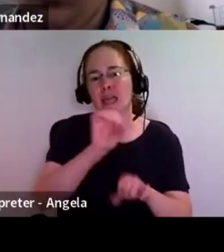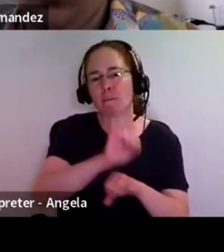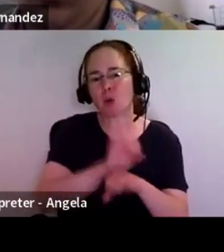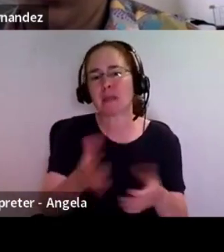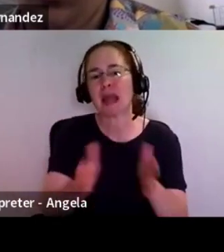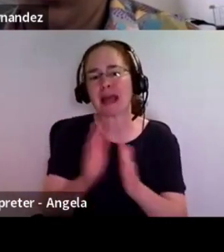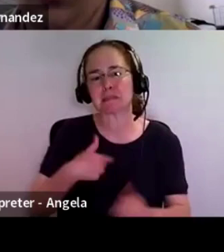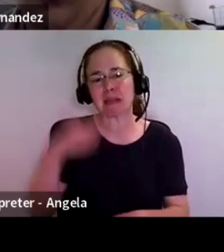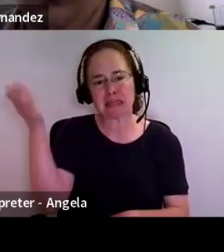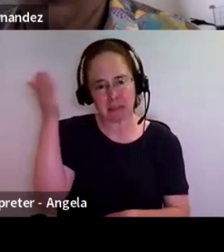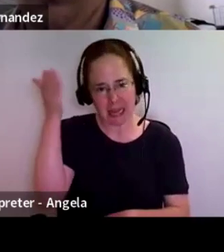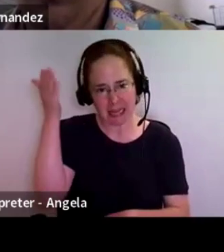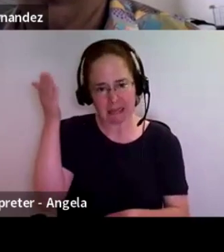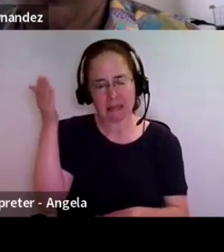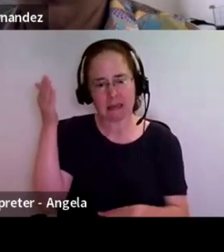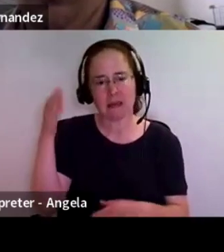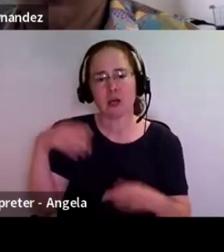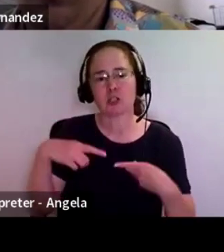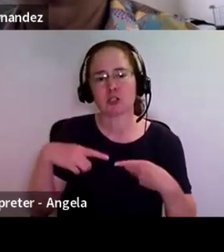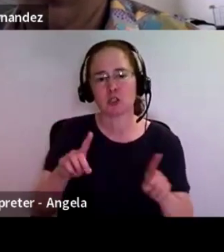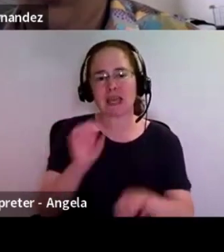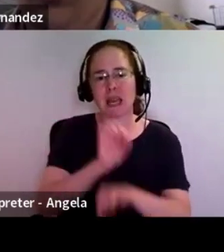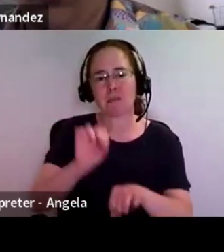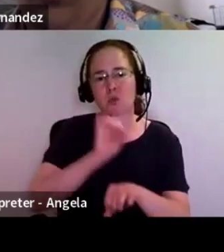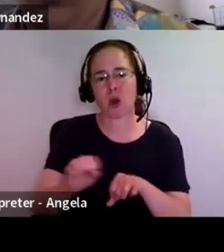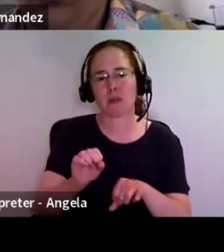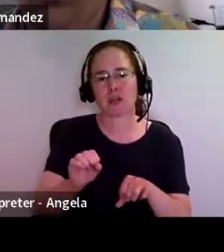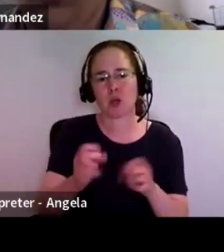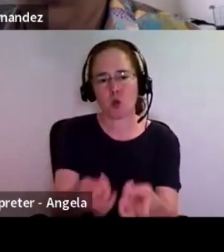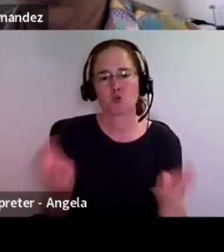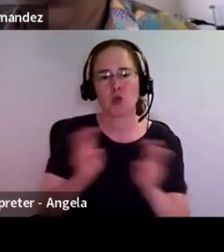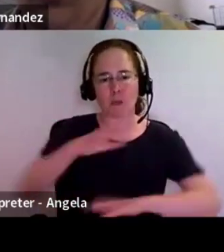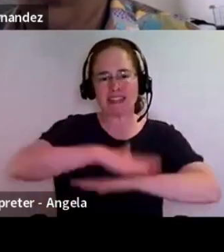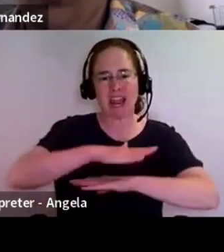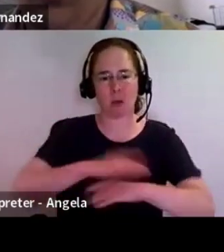speak and at an employment roundtable. Out of that, I got